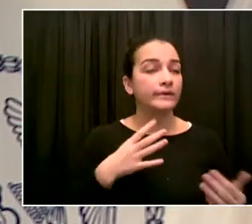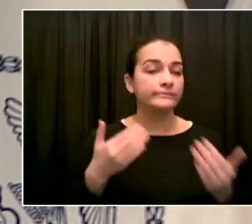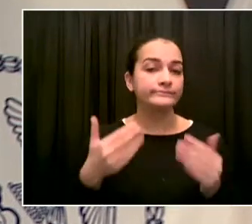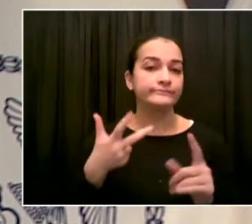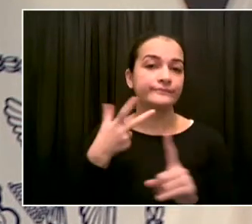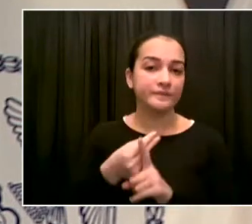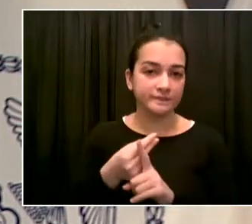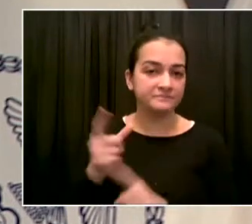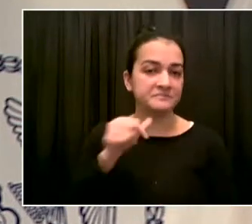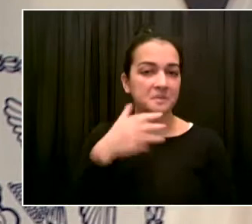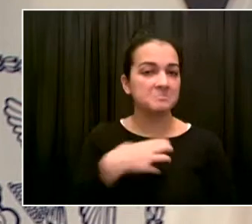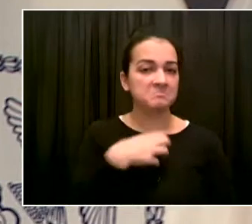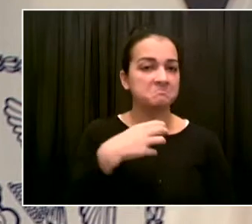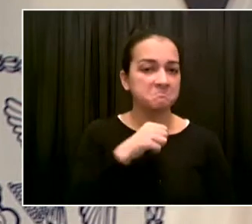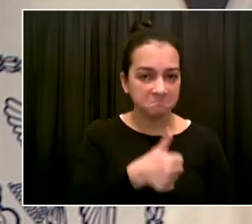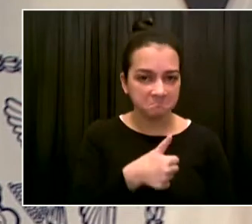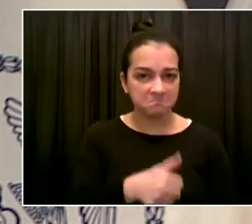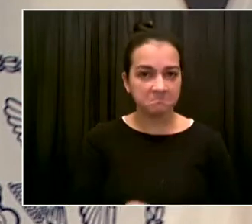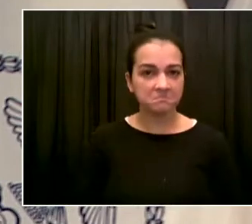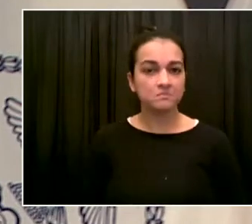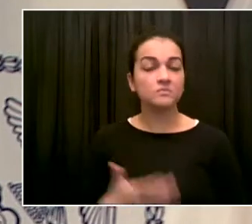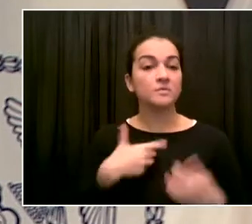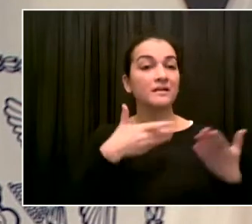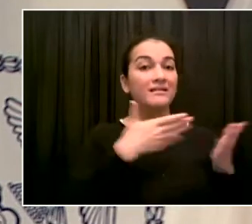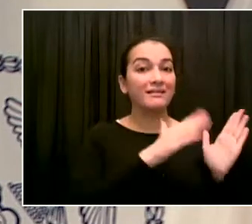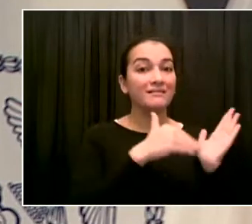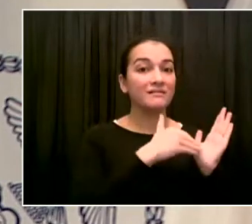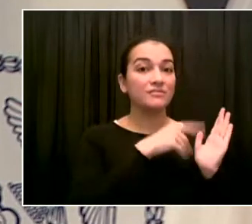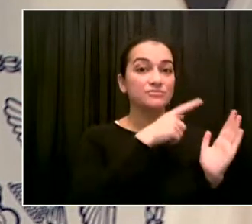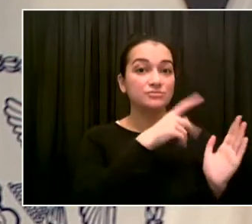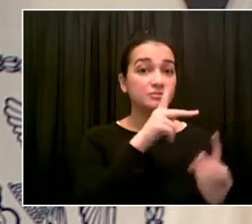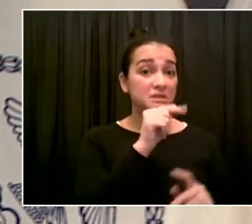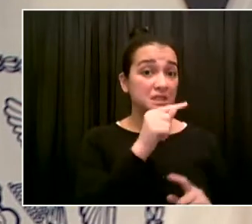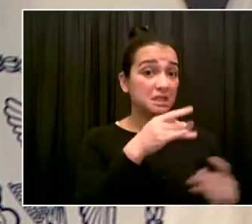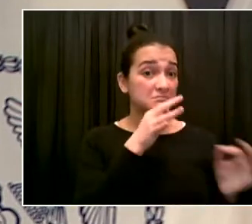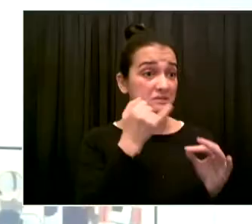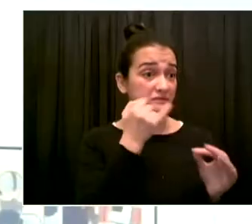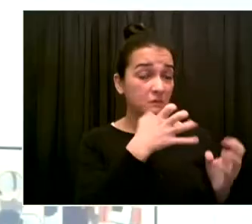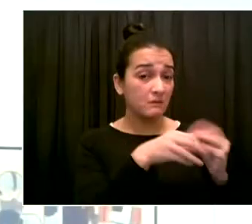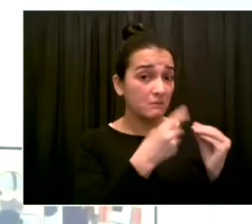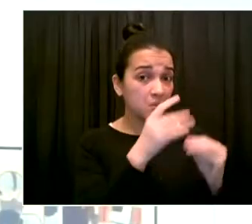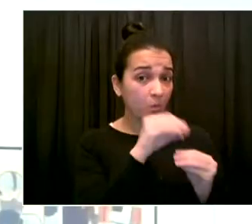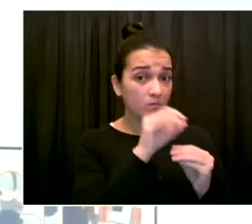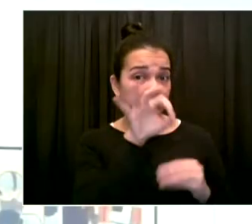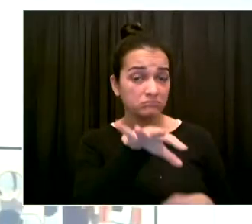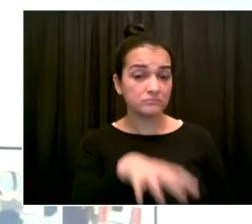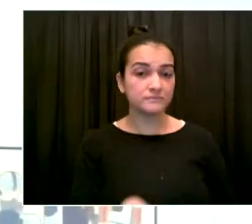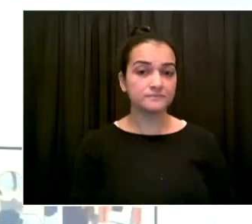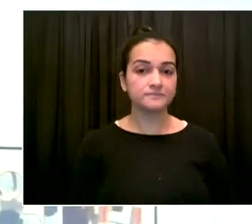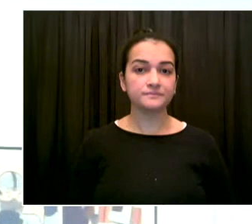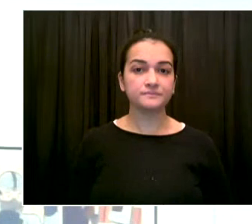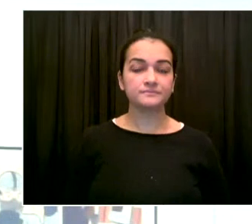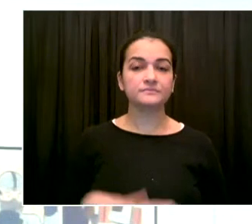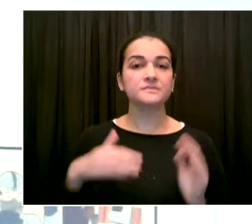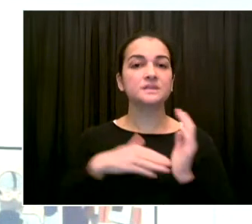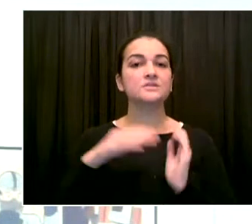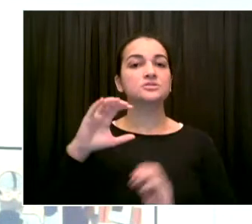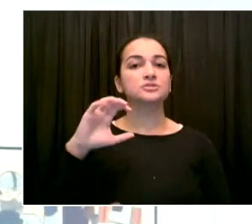GET VACCINATED. ANYTHING ON THE